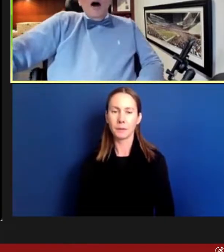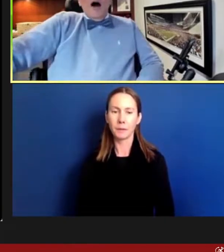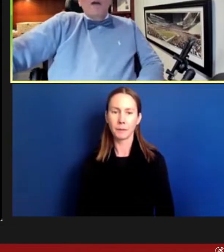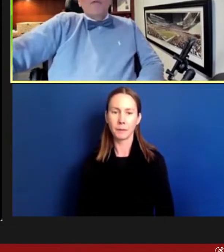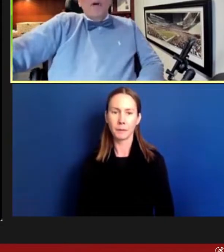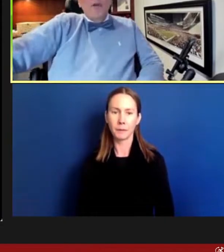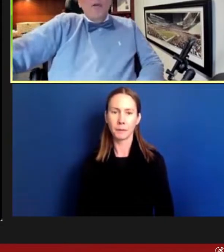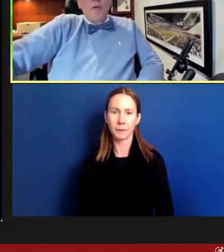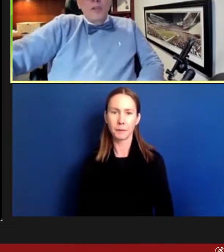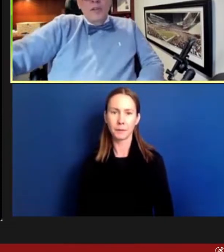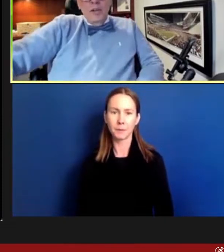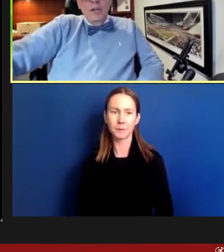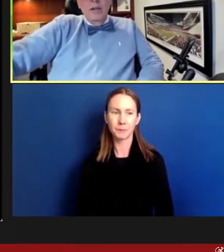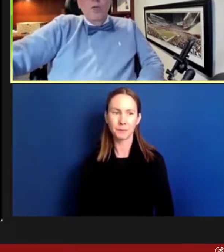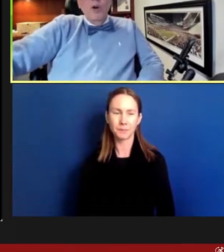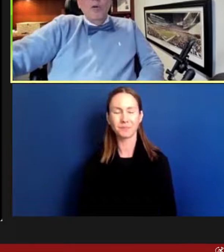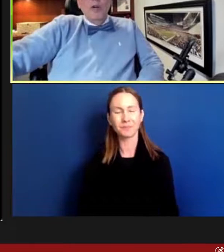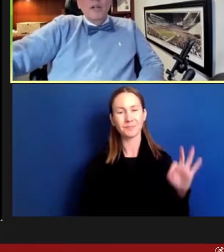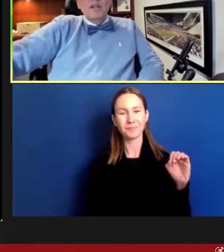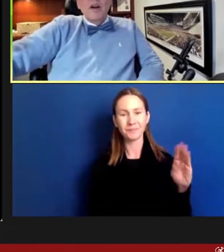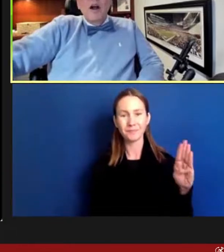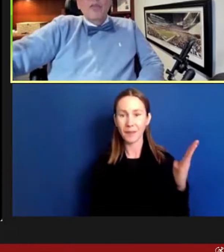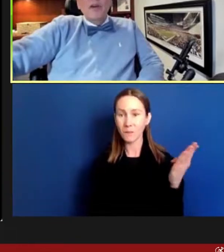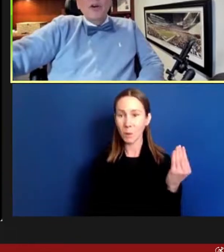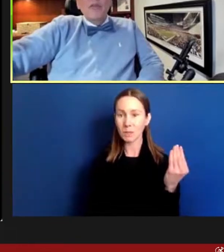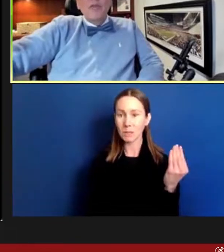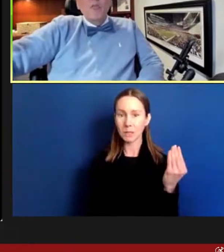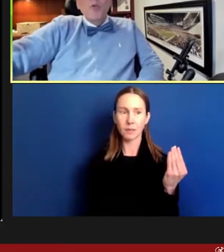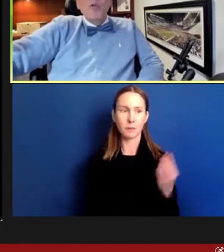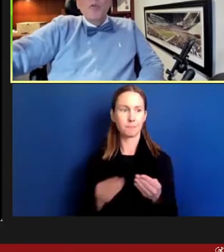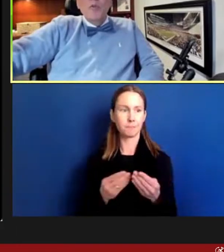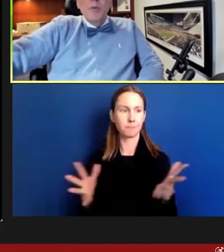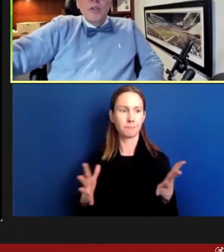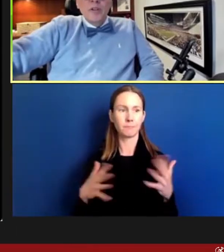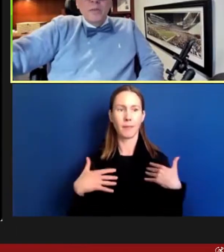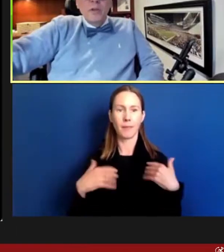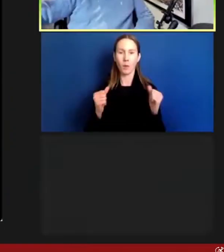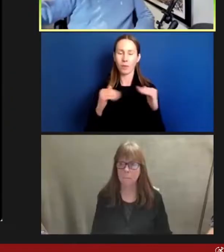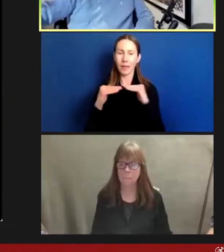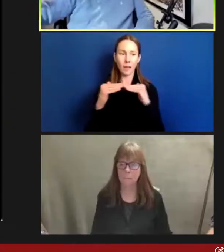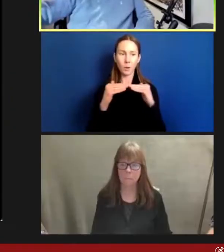On February 14, we released our health equity framework for people with disabilities.